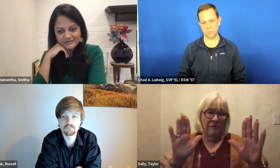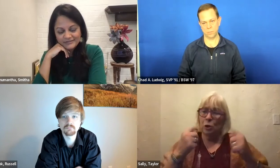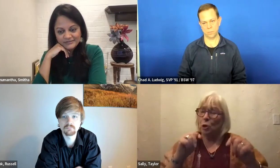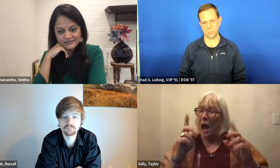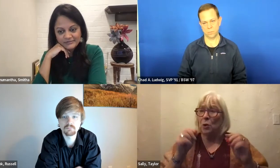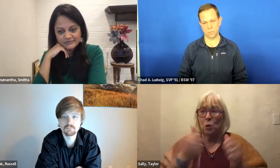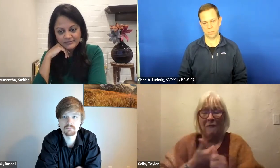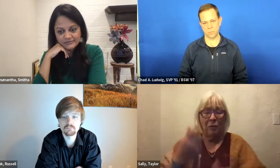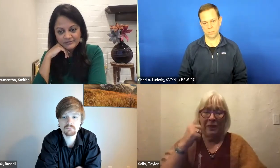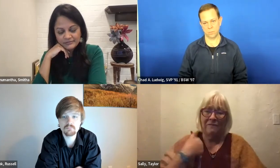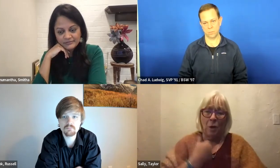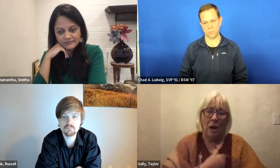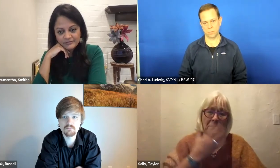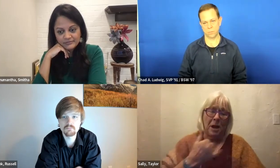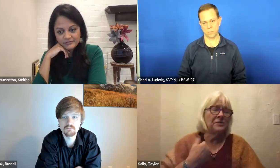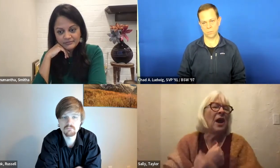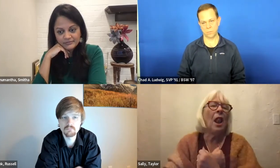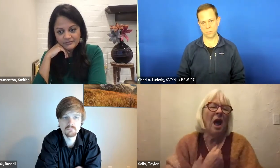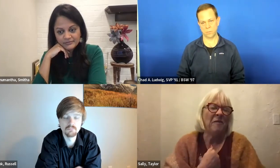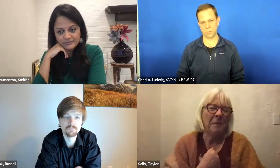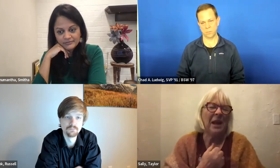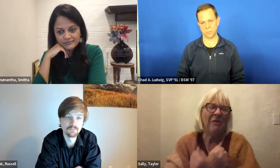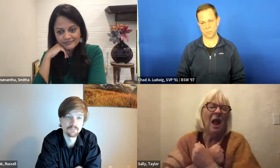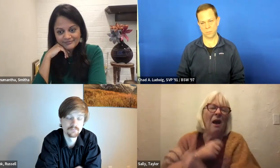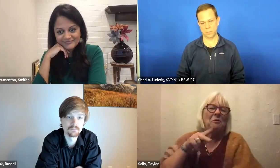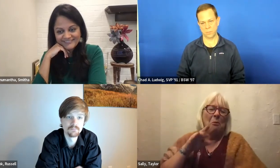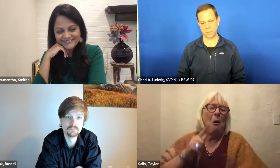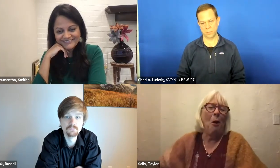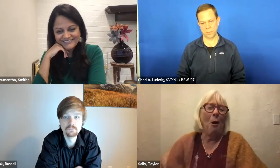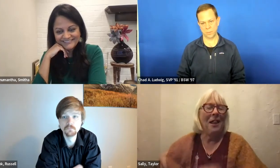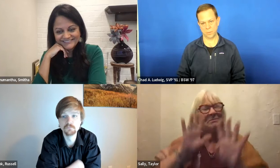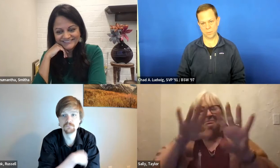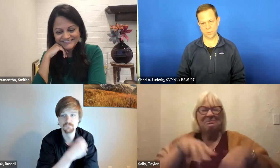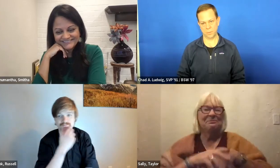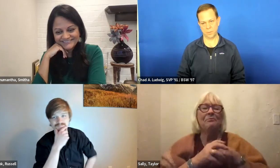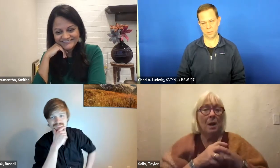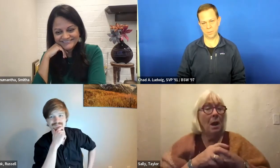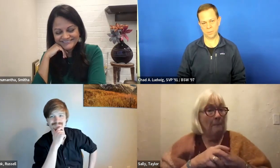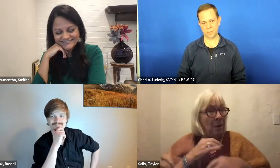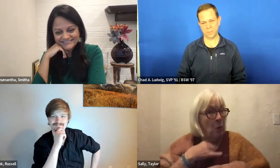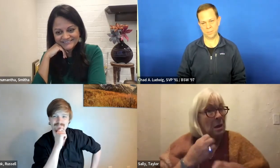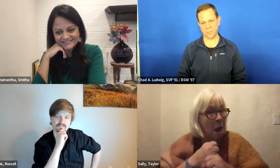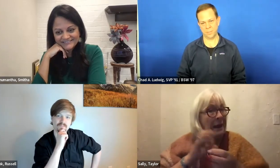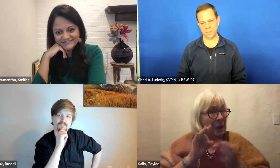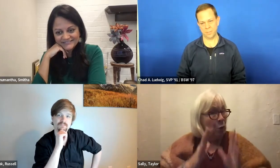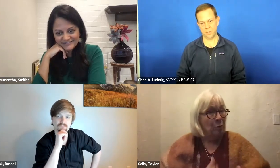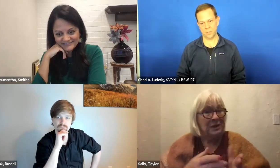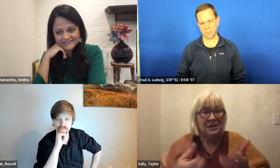Yeah. They took care of that themselves. You know, they were doing as much as they could for us because they loved me and Paul, of course,